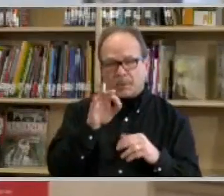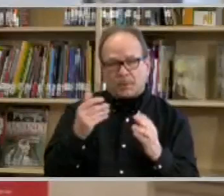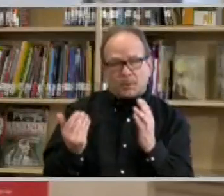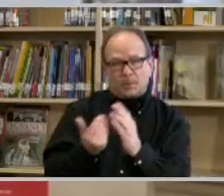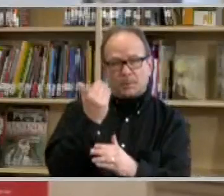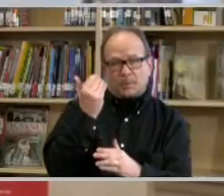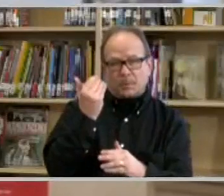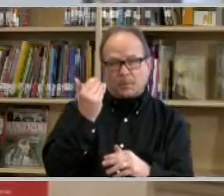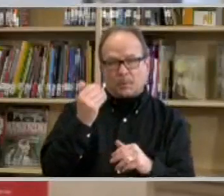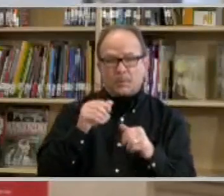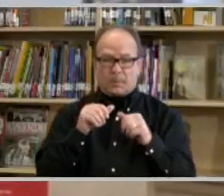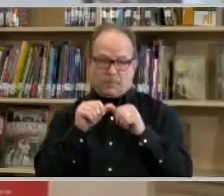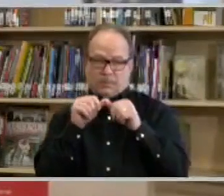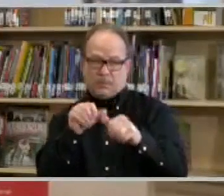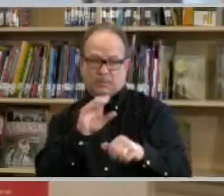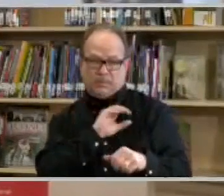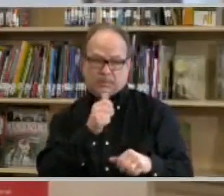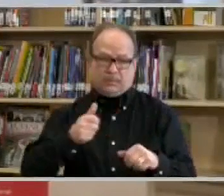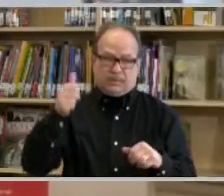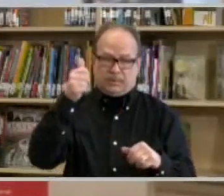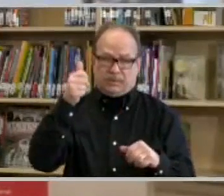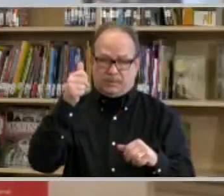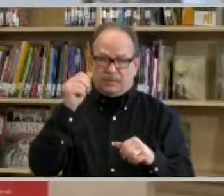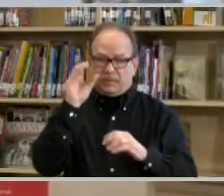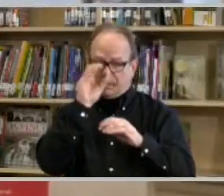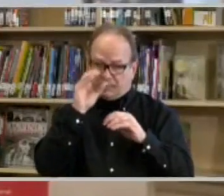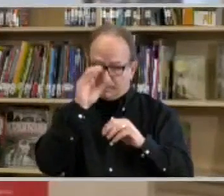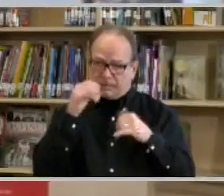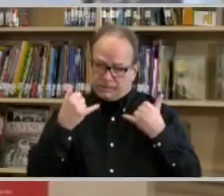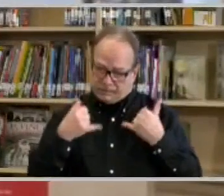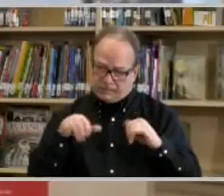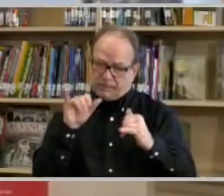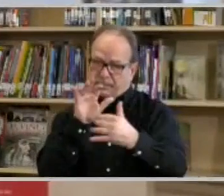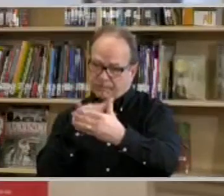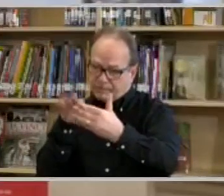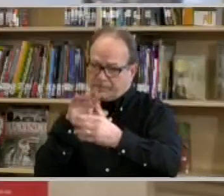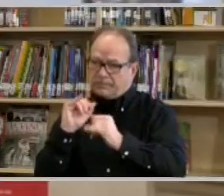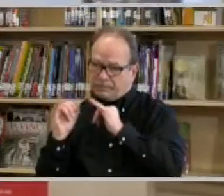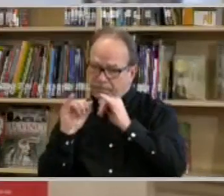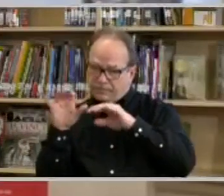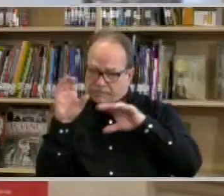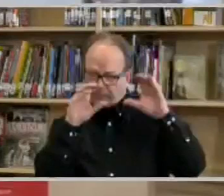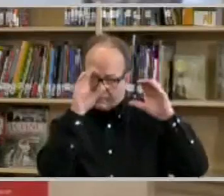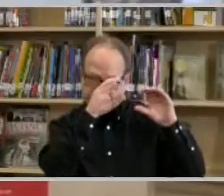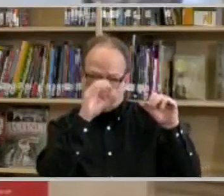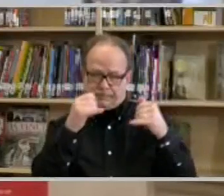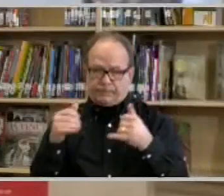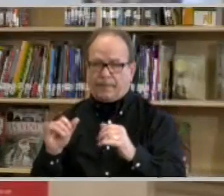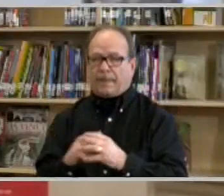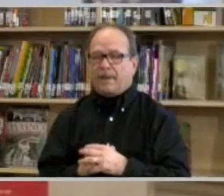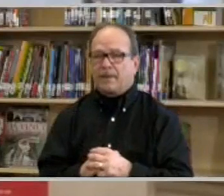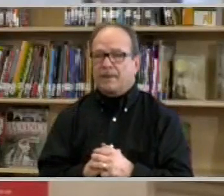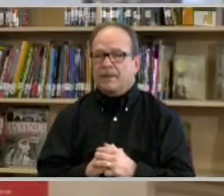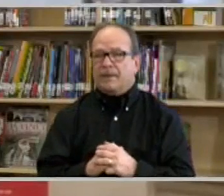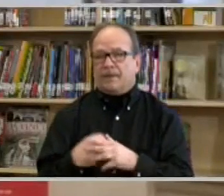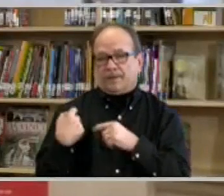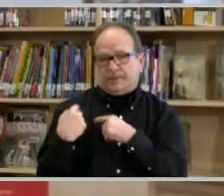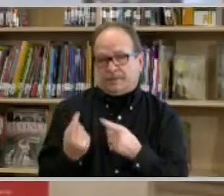OUR SELECTION PROCESS FOR SELECTING A PERMANENT CHIEF OF